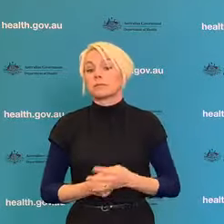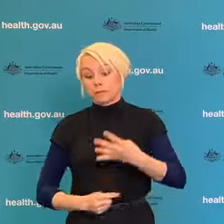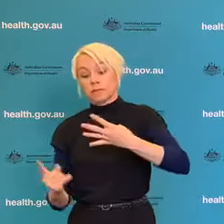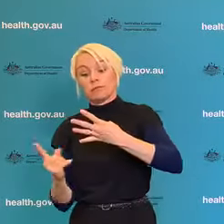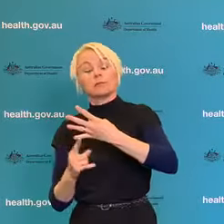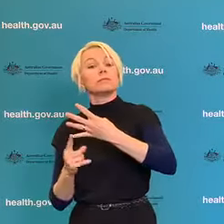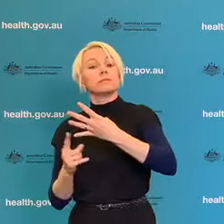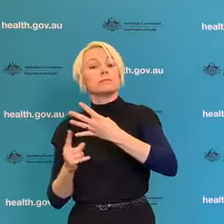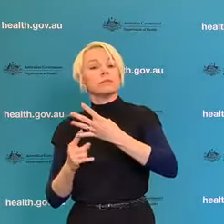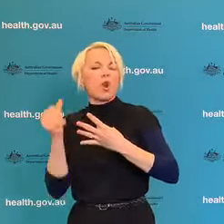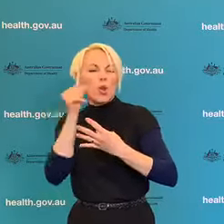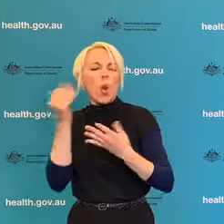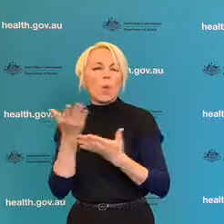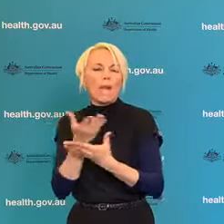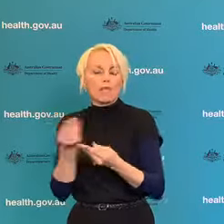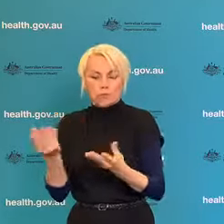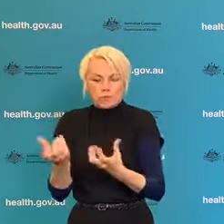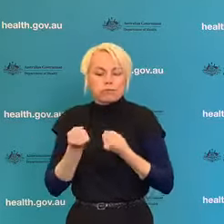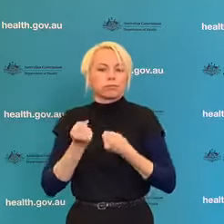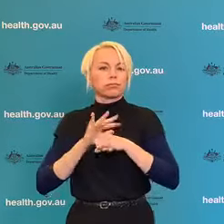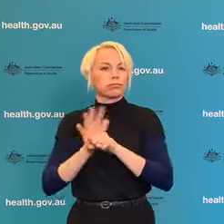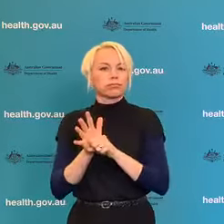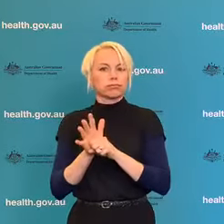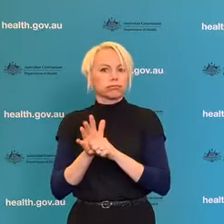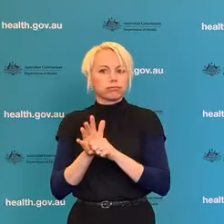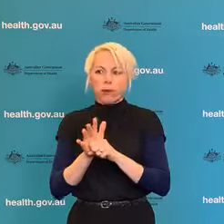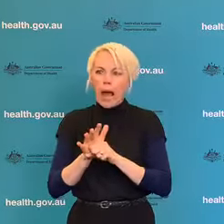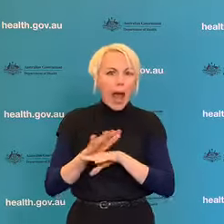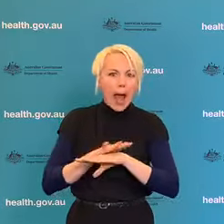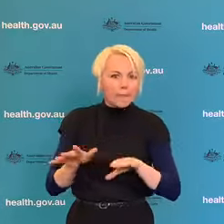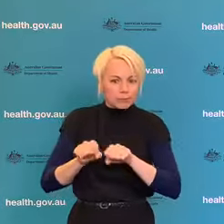confirmed contact, so there's no community transmission of unknown